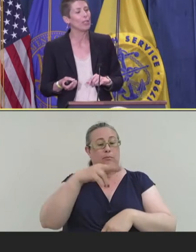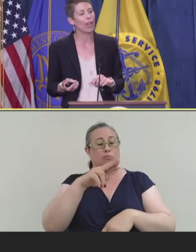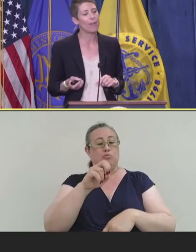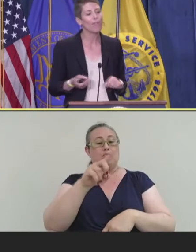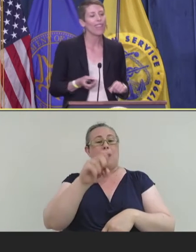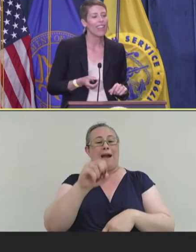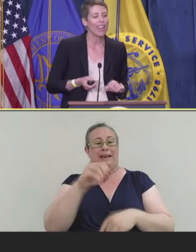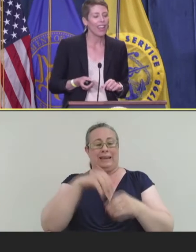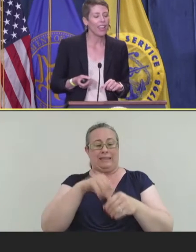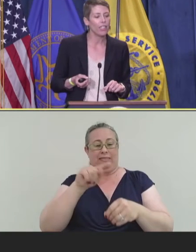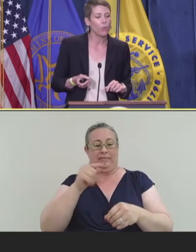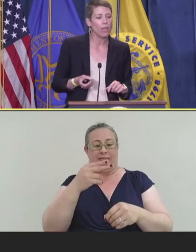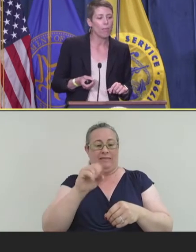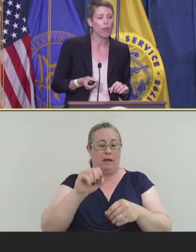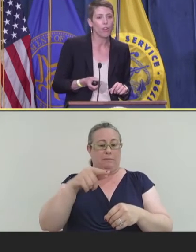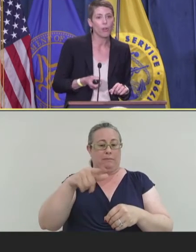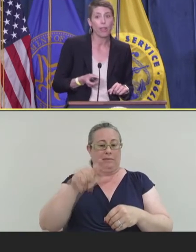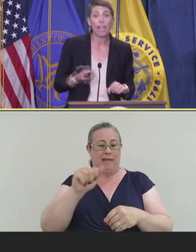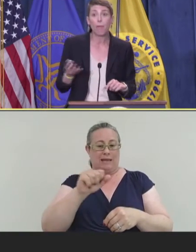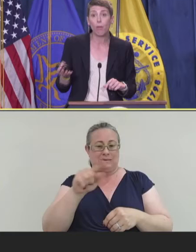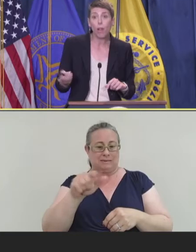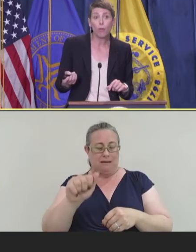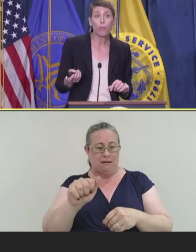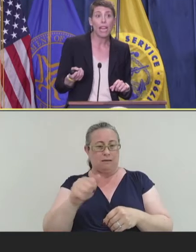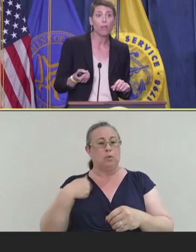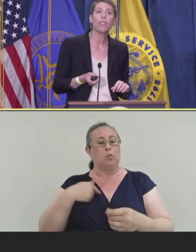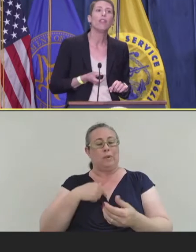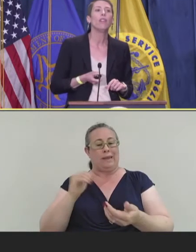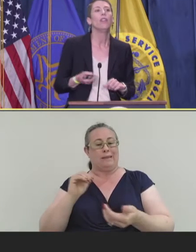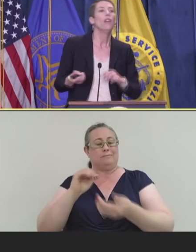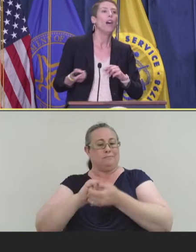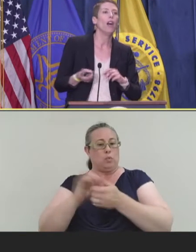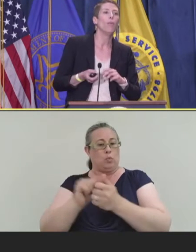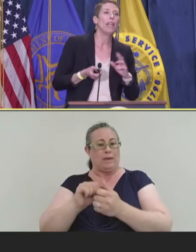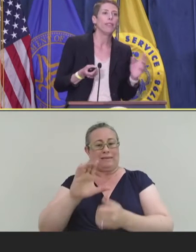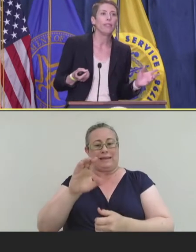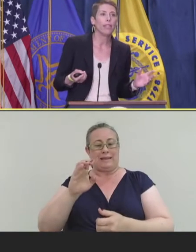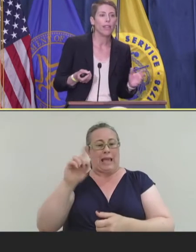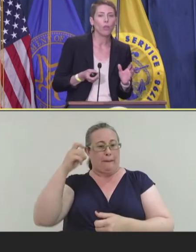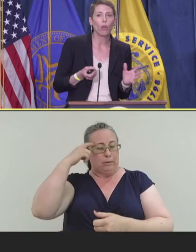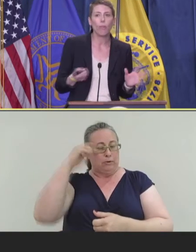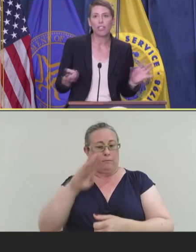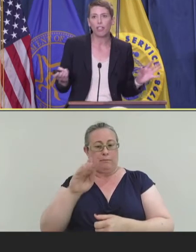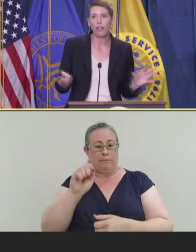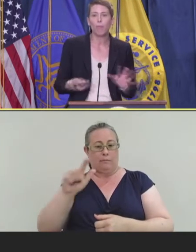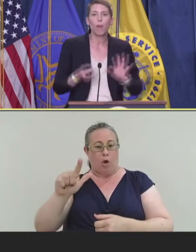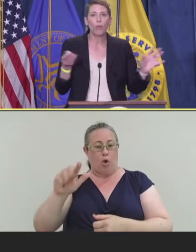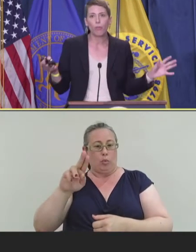Spring. And we partnered with Capitol Ballroom Council. As Dr. Warren mentioned, the ballroom